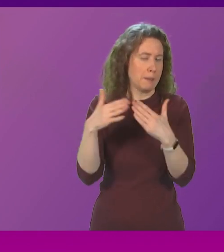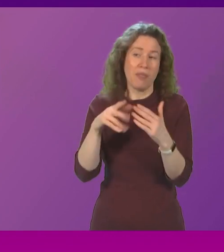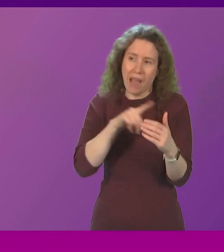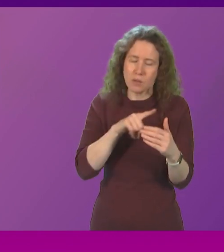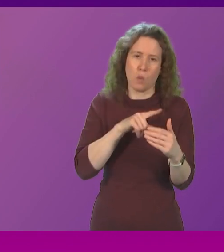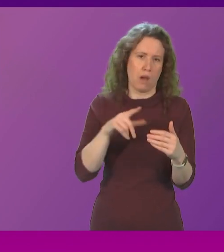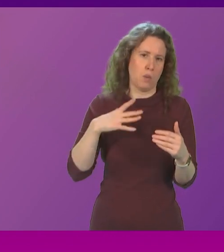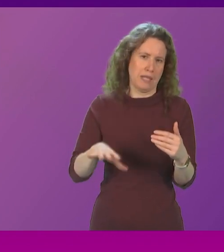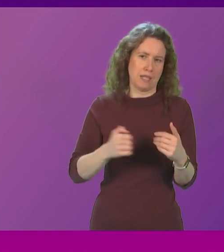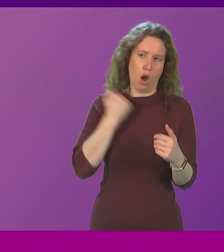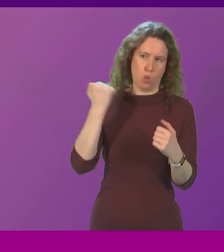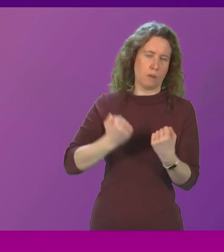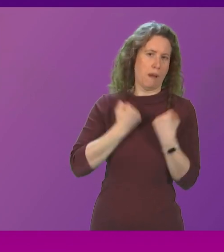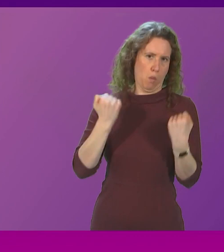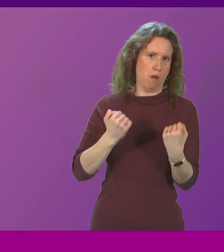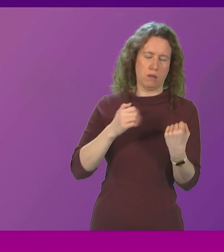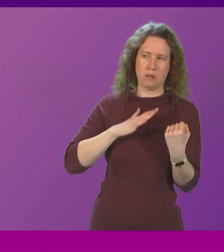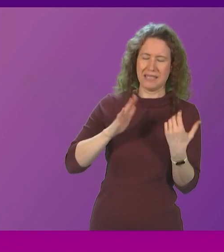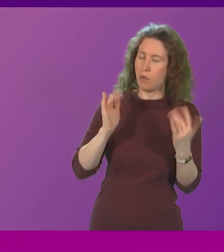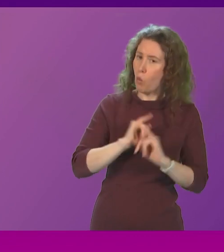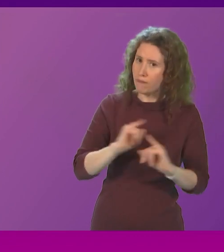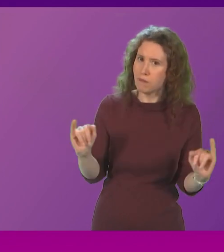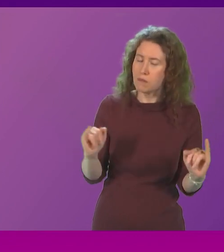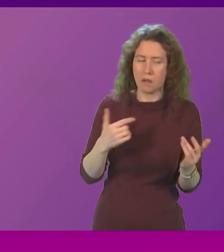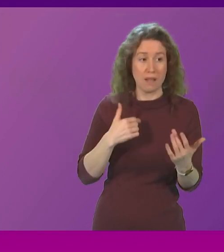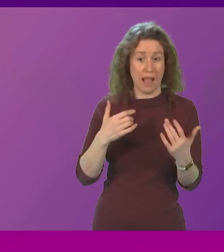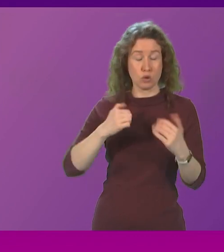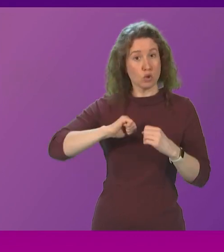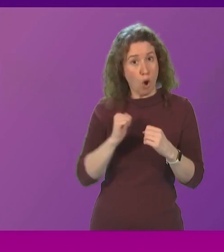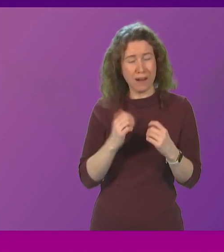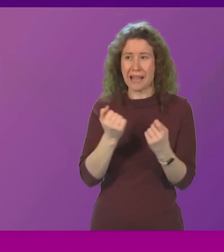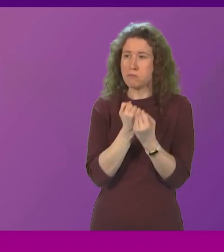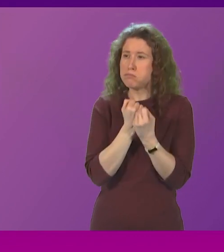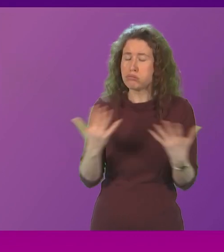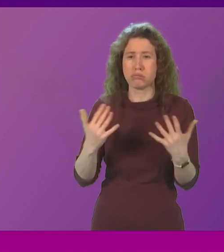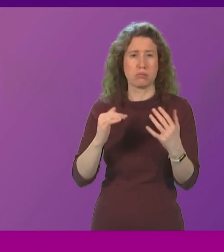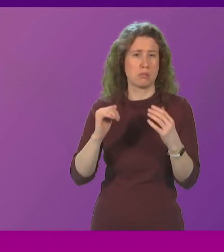It is a scandal, Presiding Officer, that, in an energy-rich Scotland, our people face